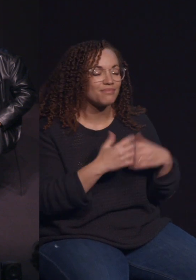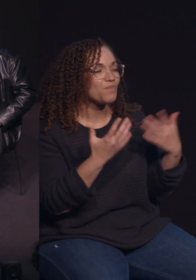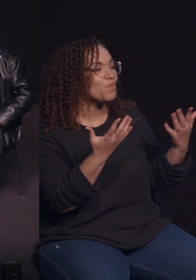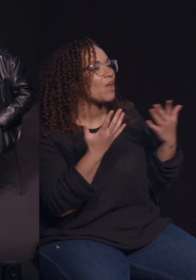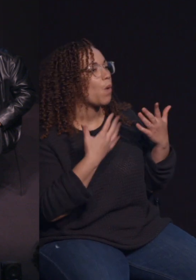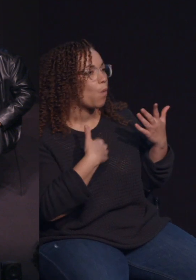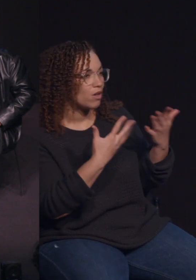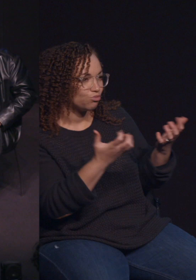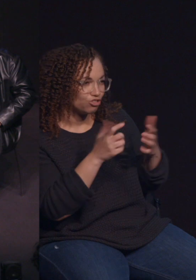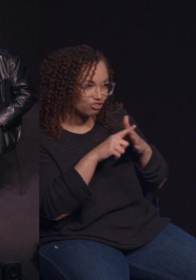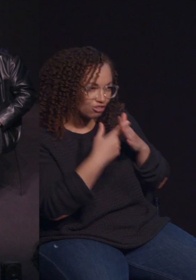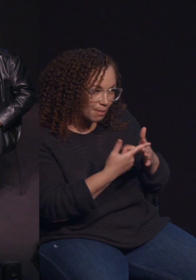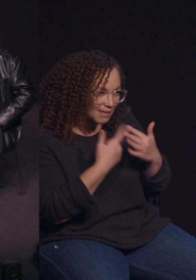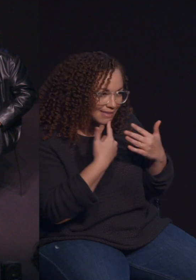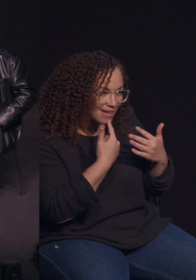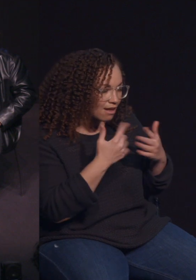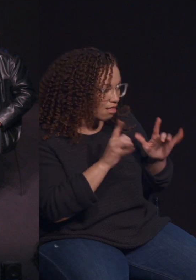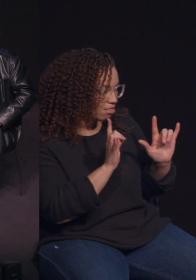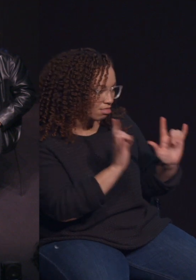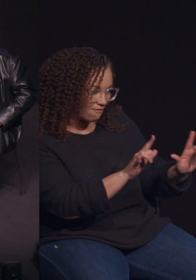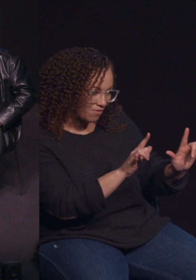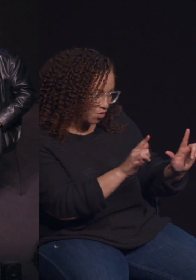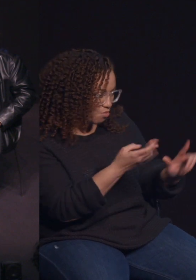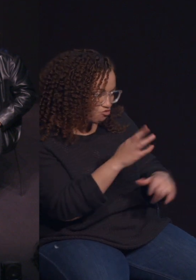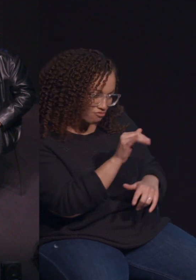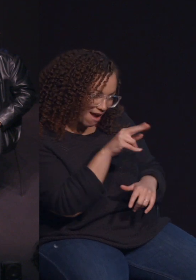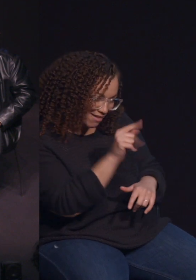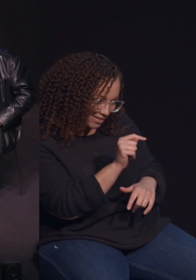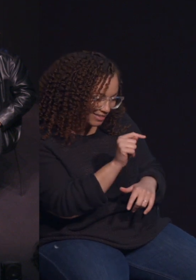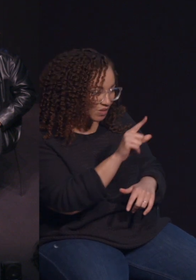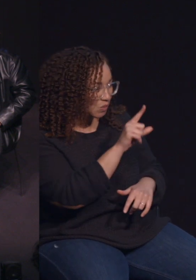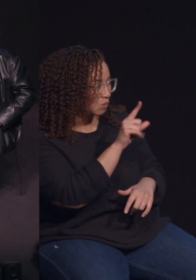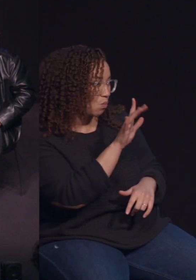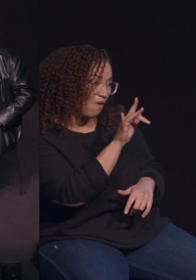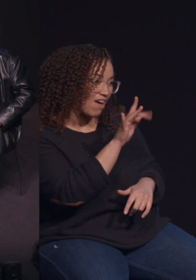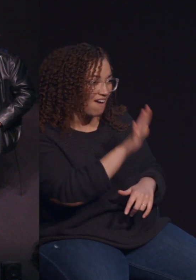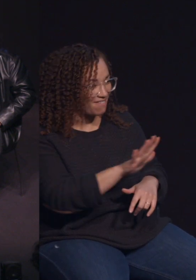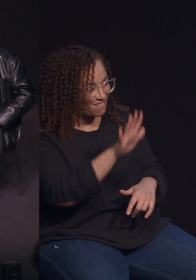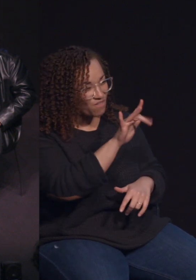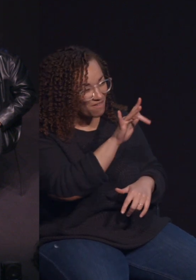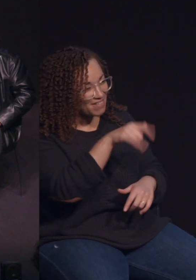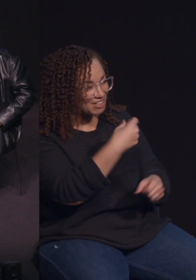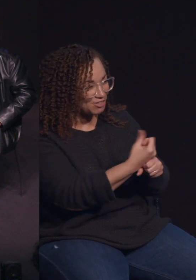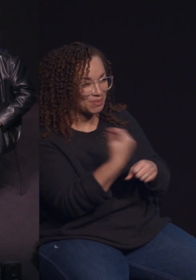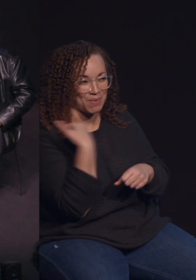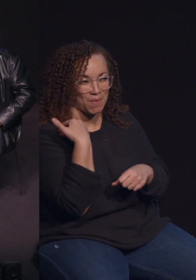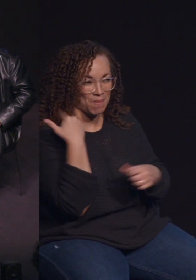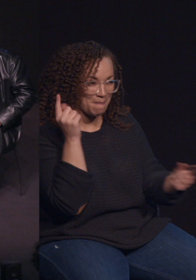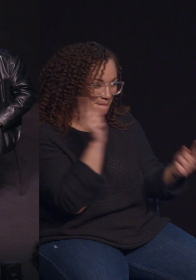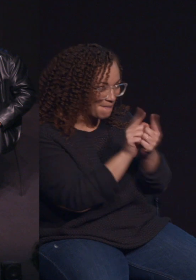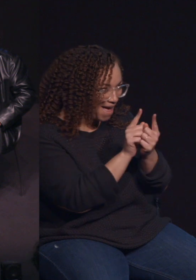Who would have thought 25 years ago when we met-- Bryant: In Brooklyn. Pandora: --that this is where we would be?